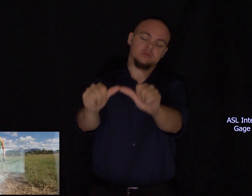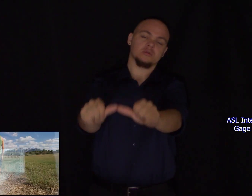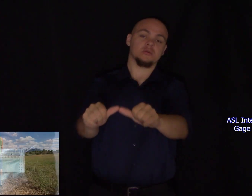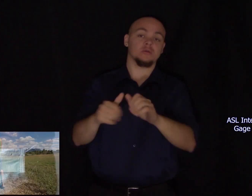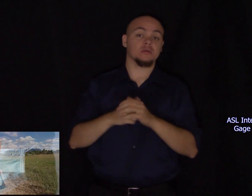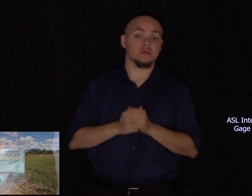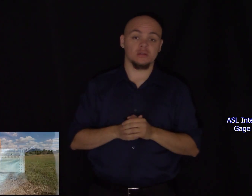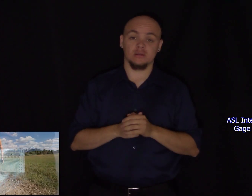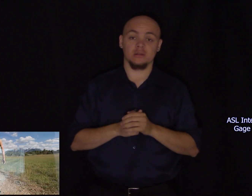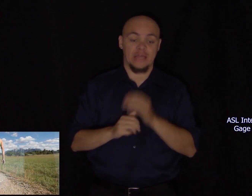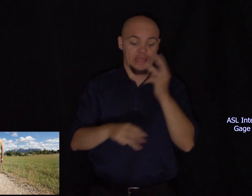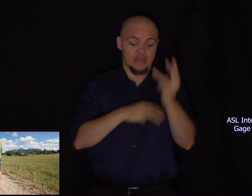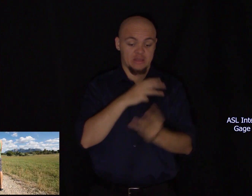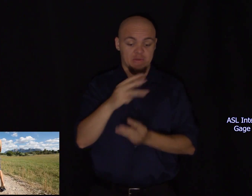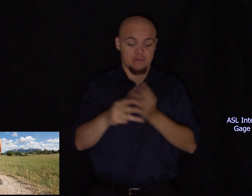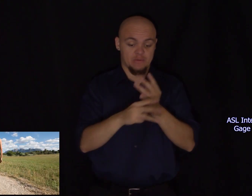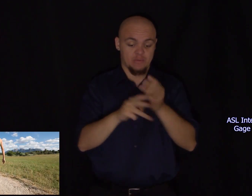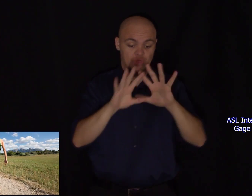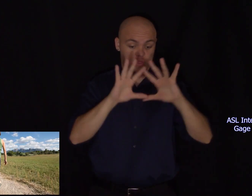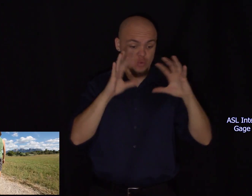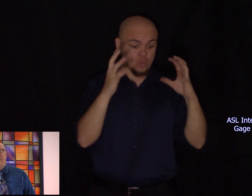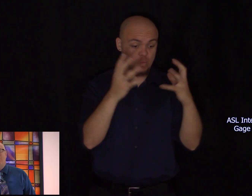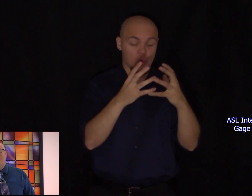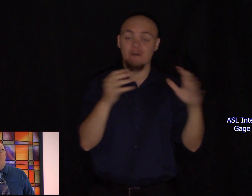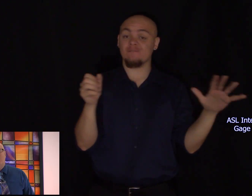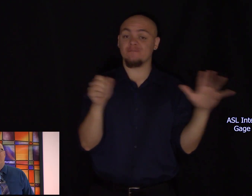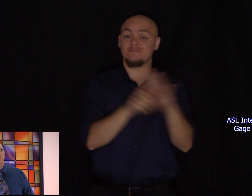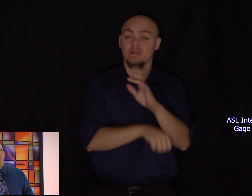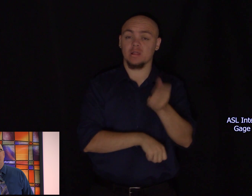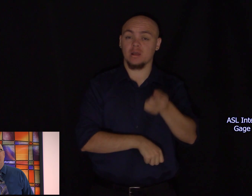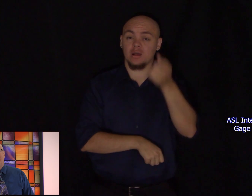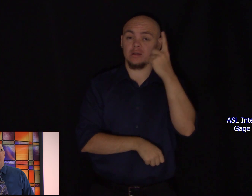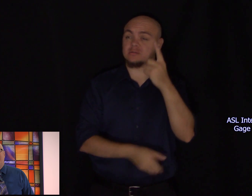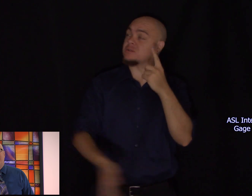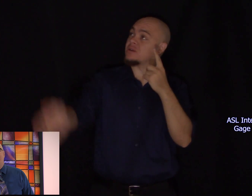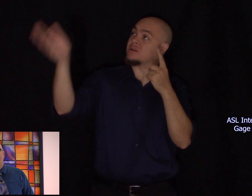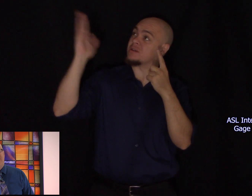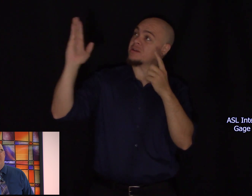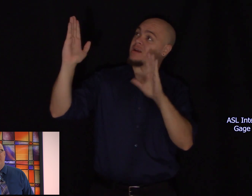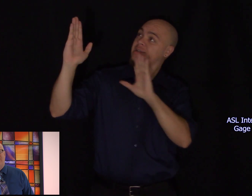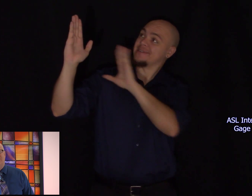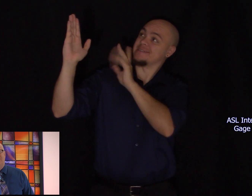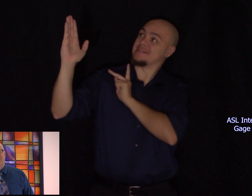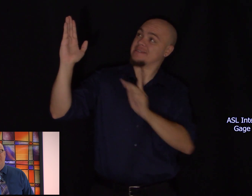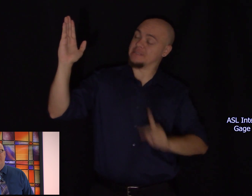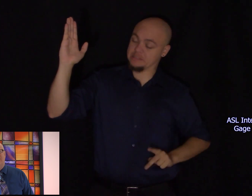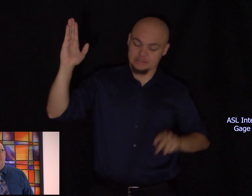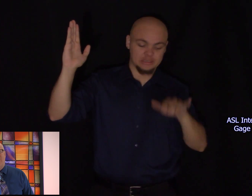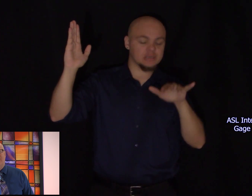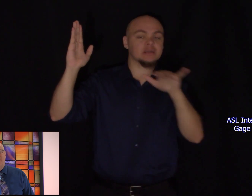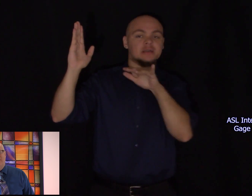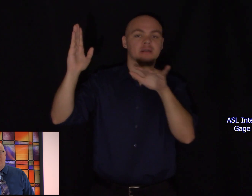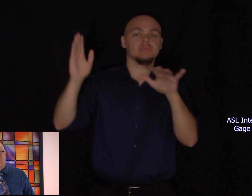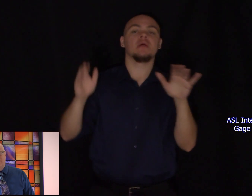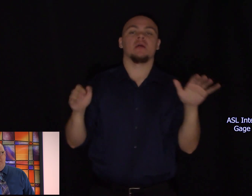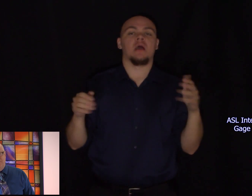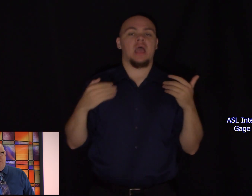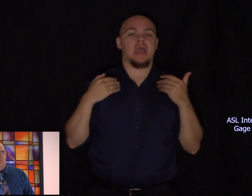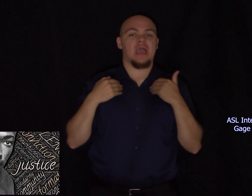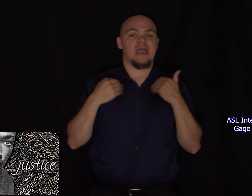the Lord will be with me and when the world fully manifests the kingdom of God there will be justice